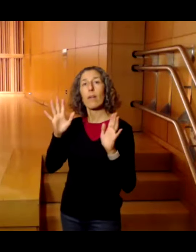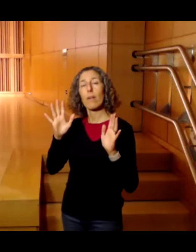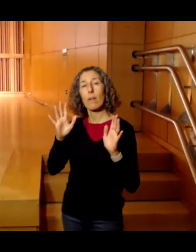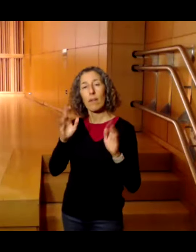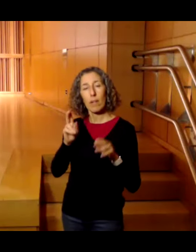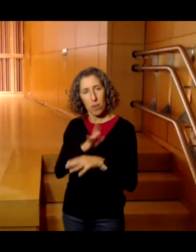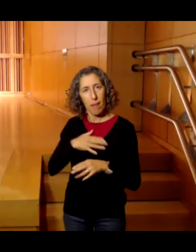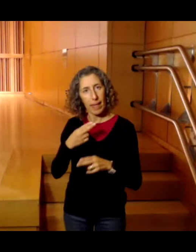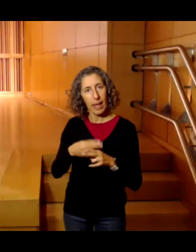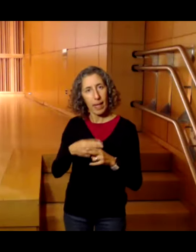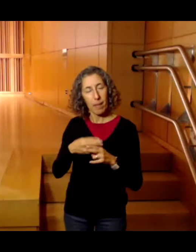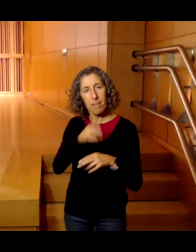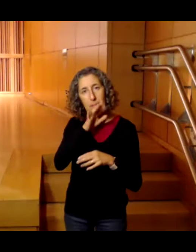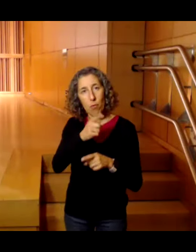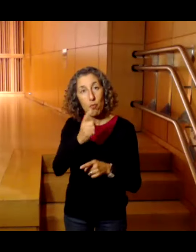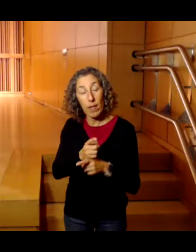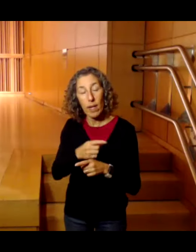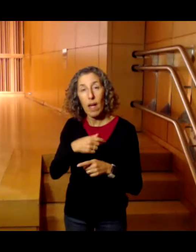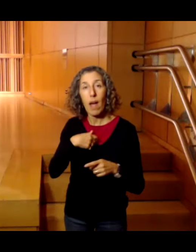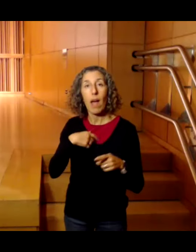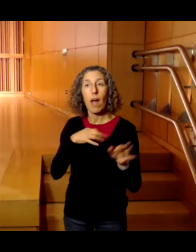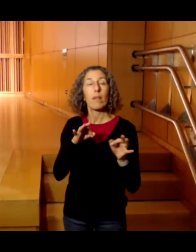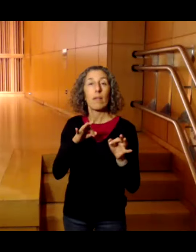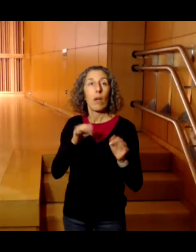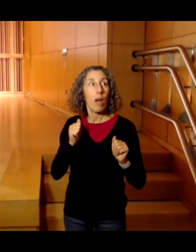was so disarming. So humbling.